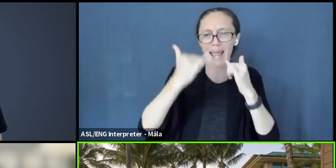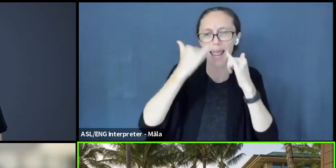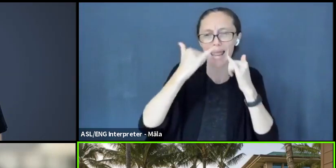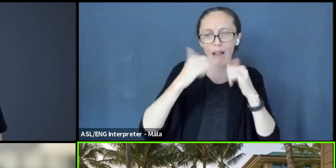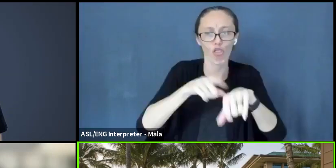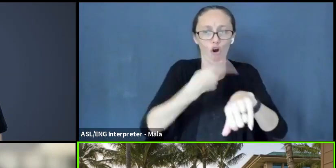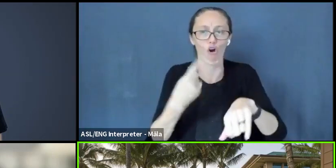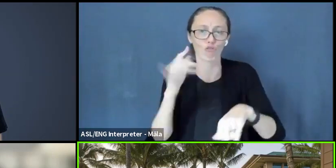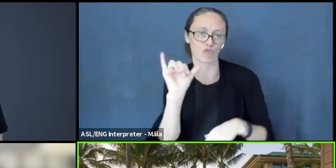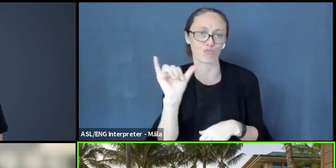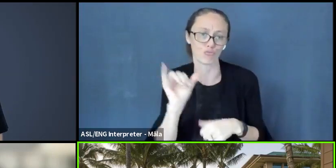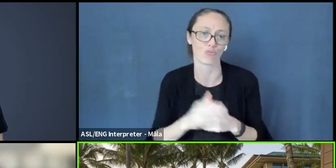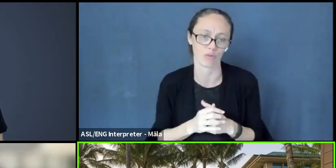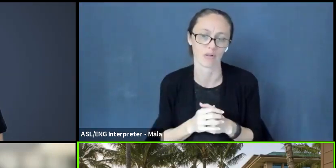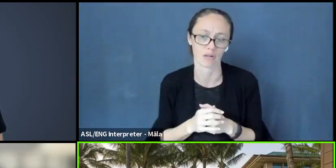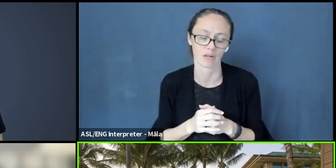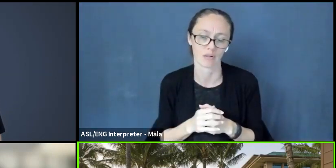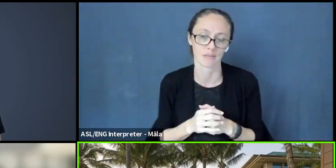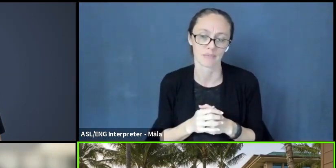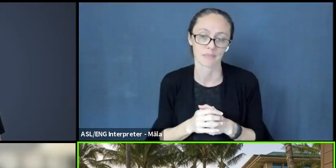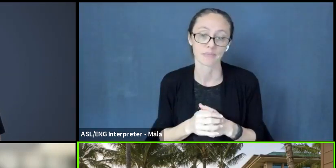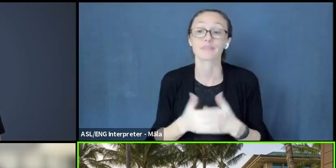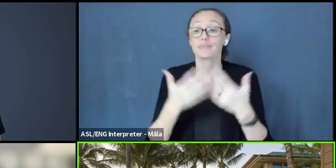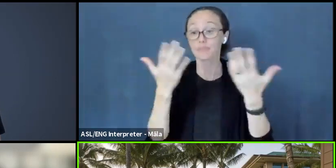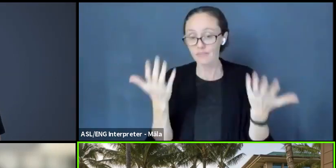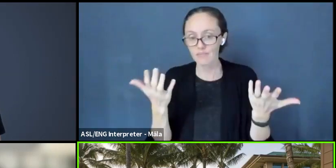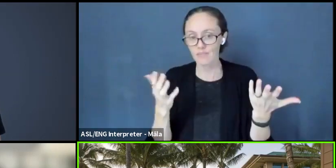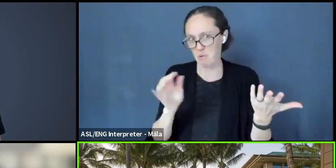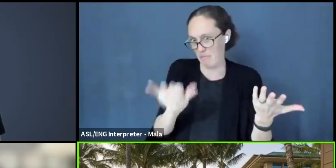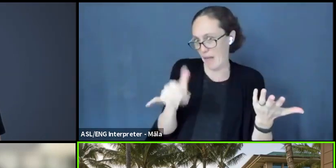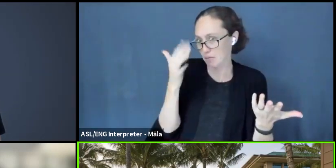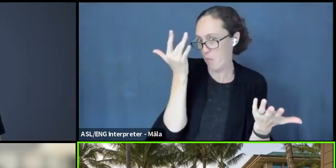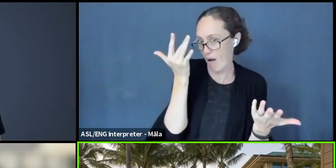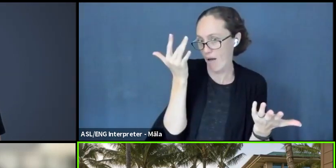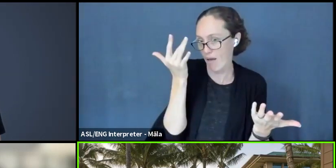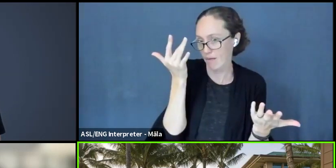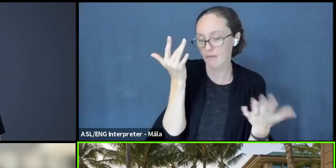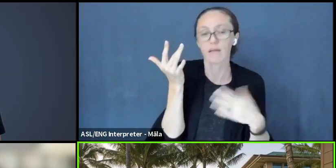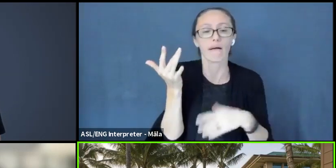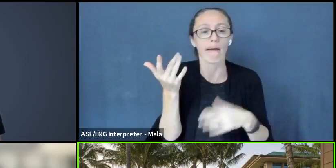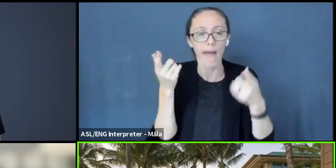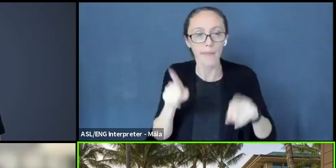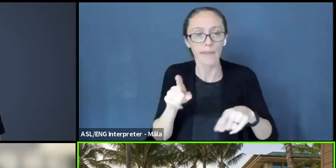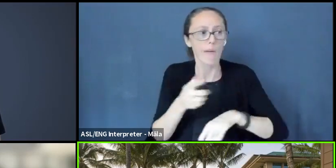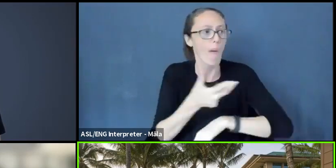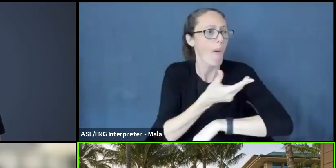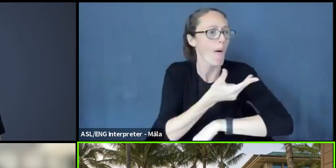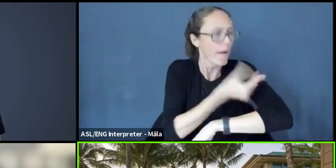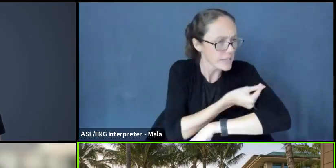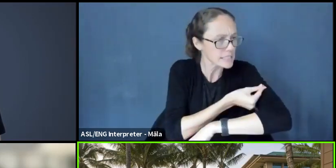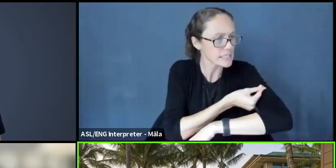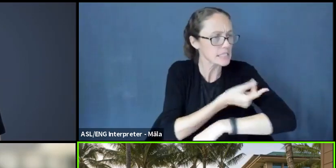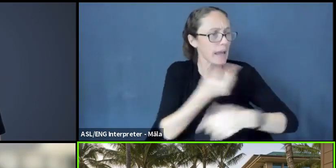And so that is why the break through infections that you're seeing because there's so much